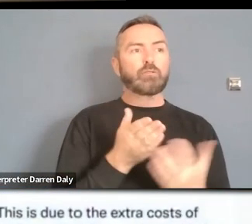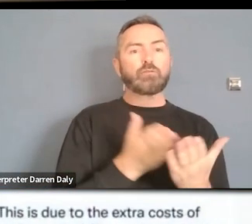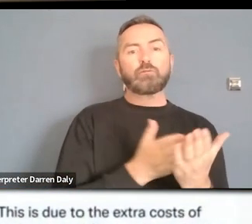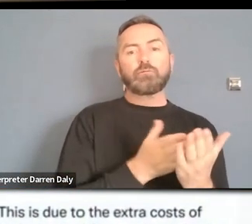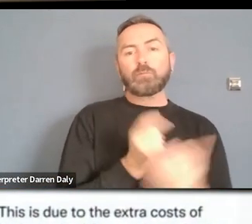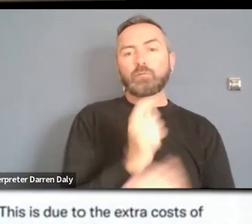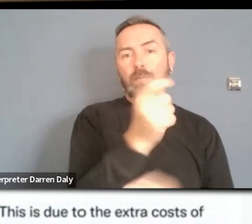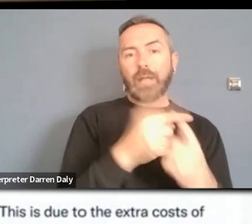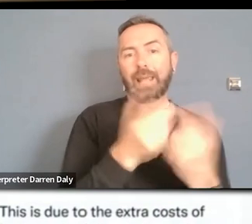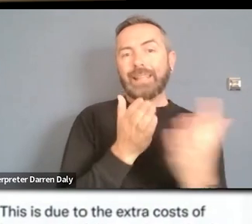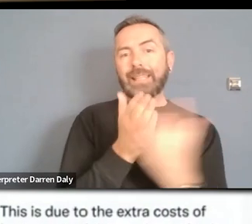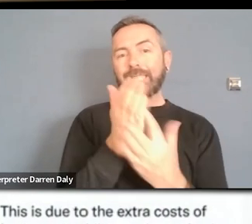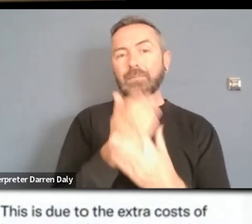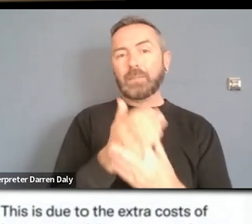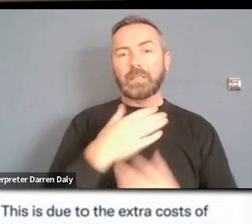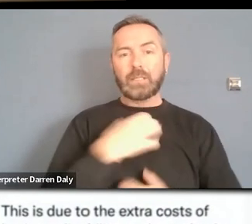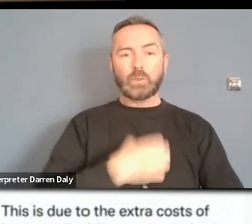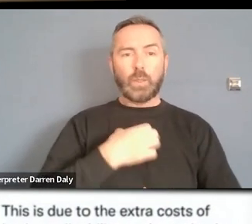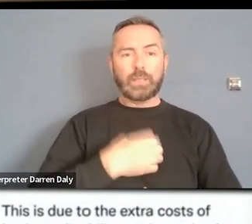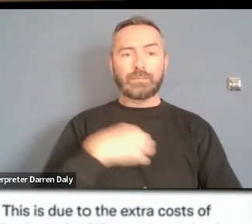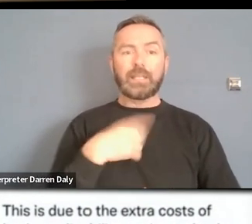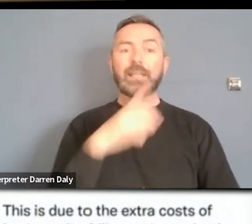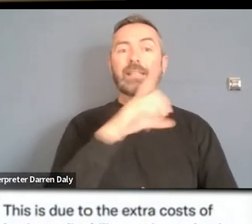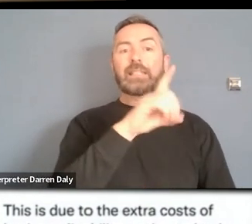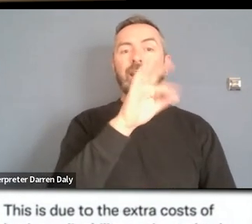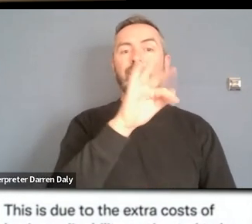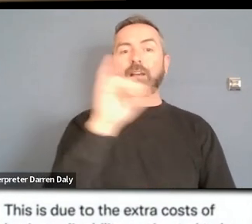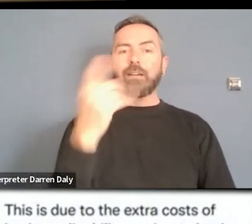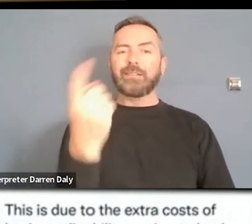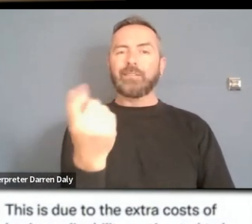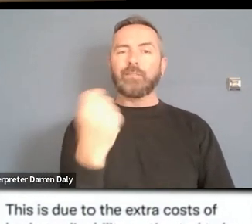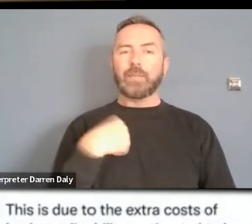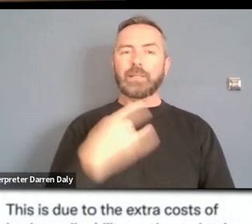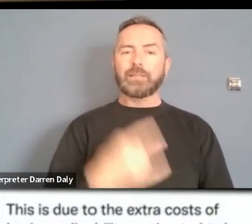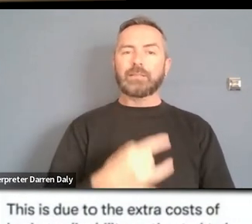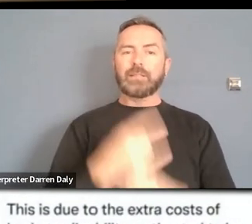I was invited by DFI to help record a video in advance of the international